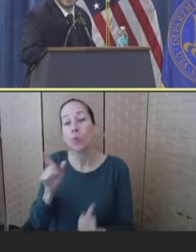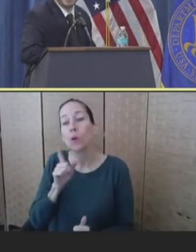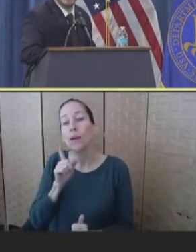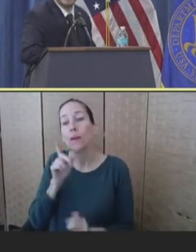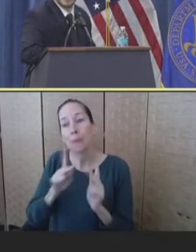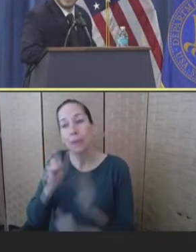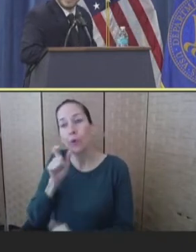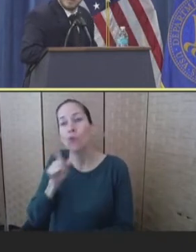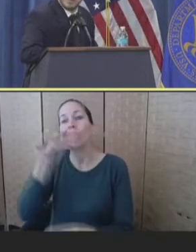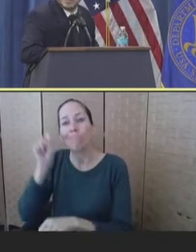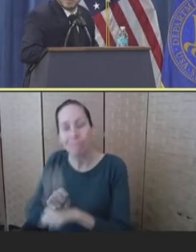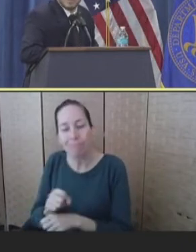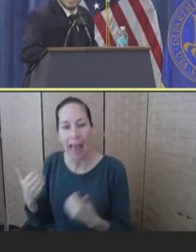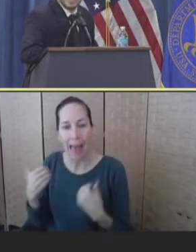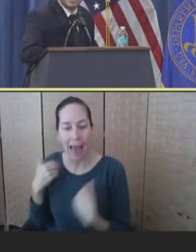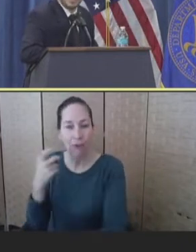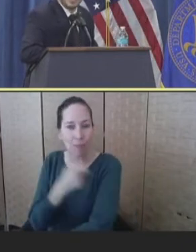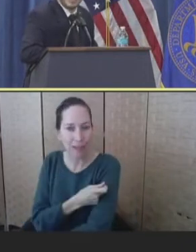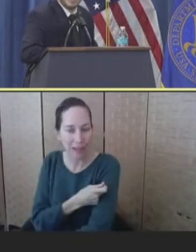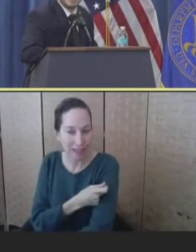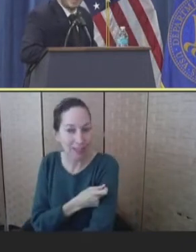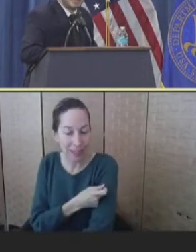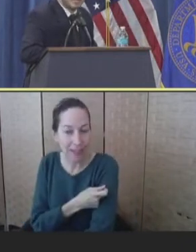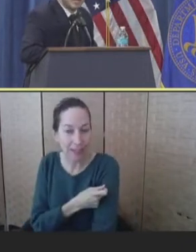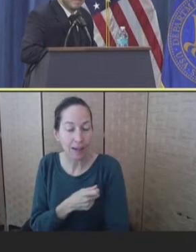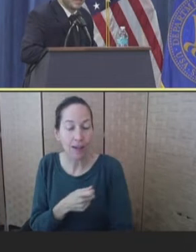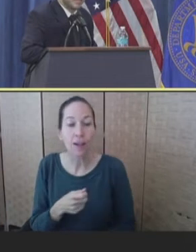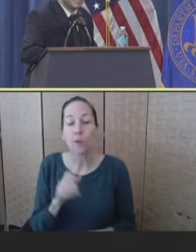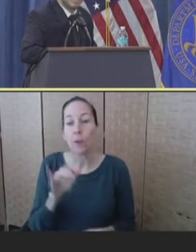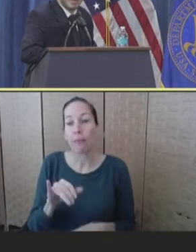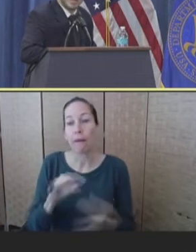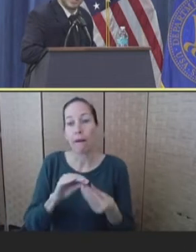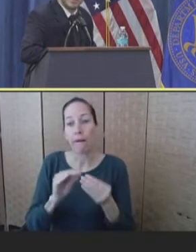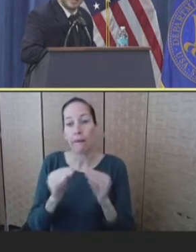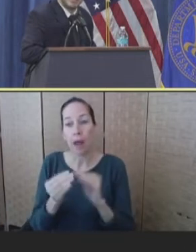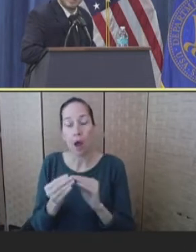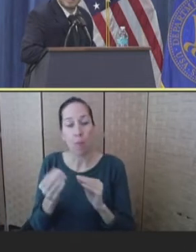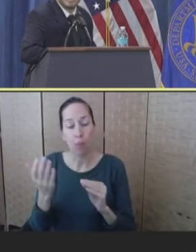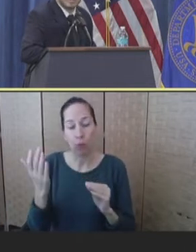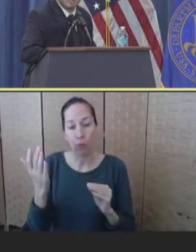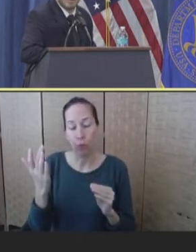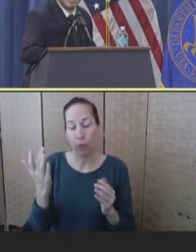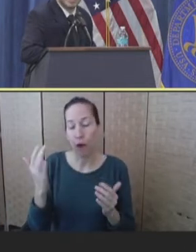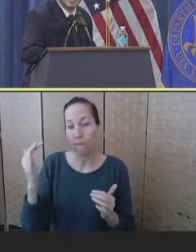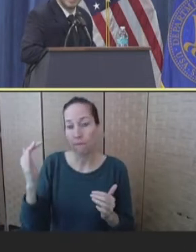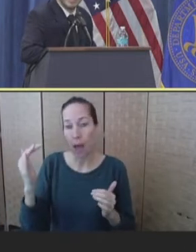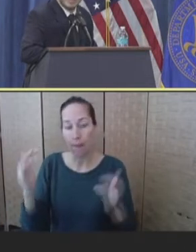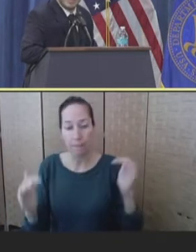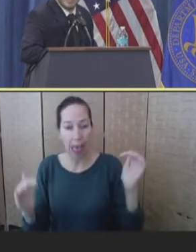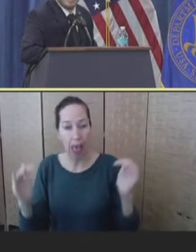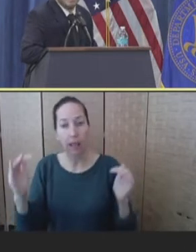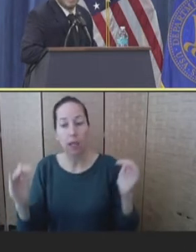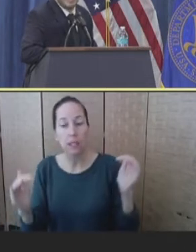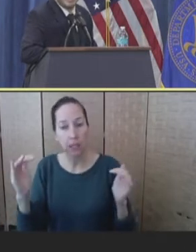There have been a number of studies showing that the balancing effect of this method is quite robust.